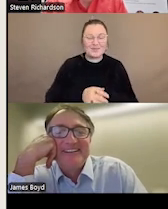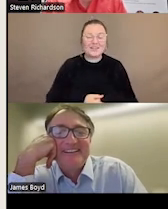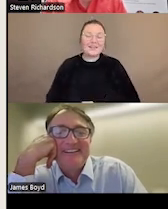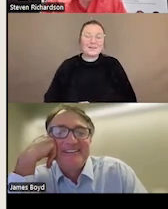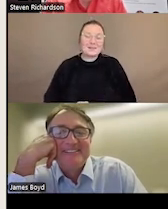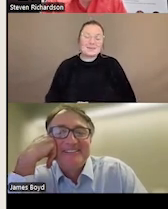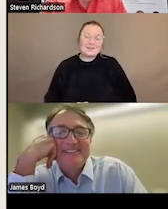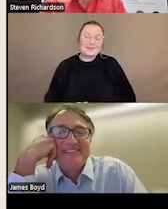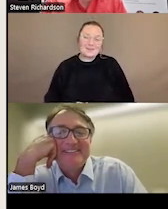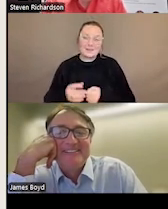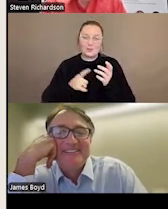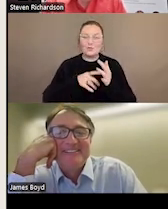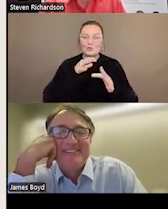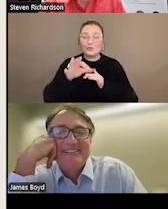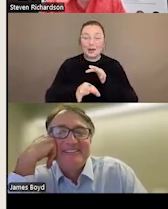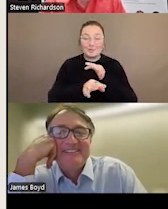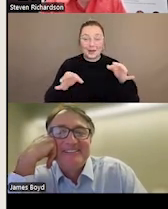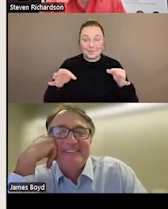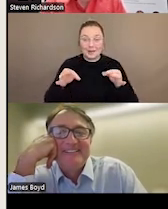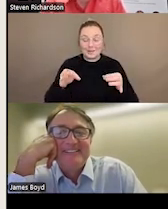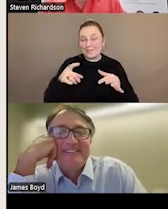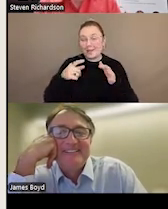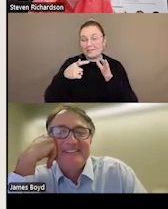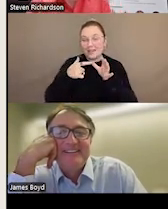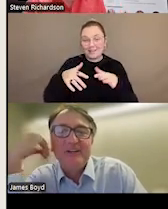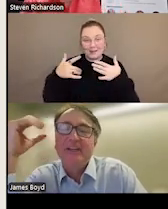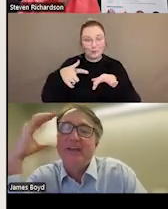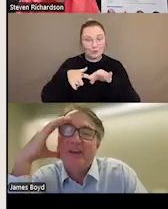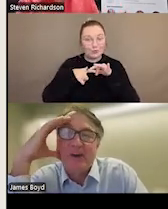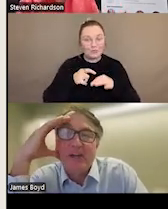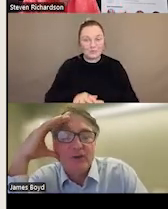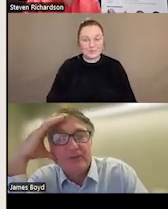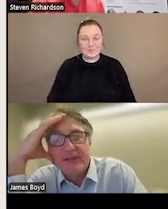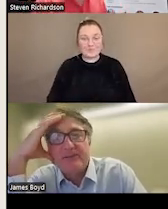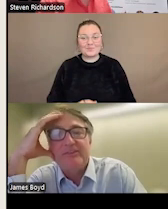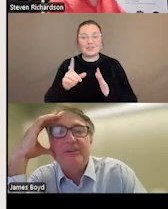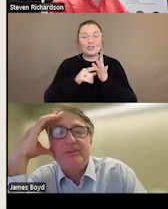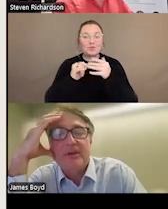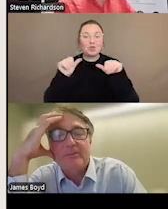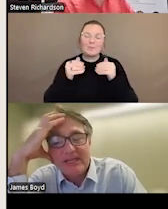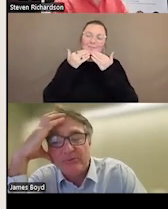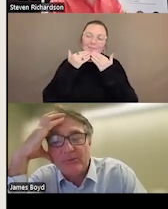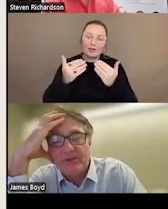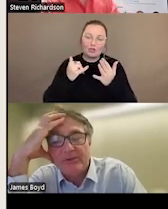To wrap up and maybe answer some questions. >> OK, thank you, Steven. I am glad you reminded